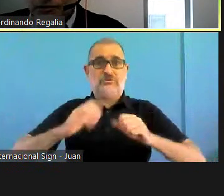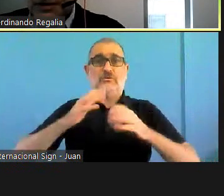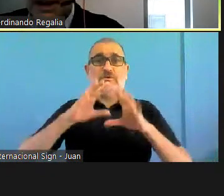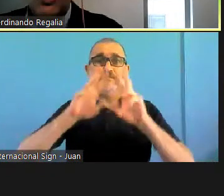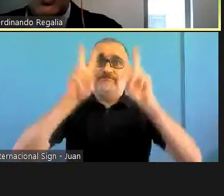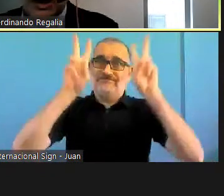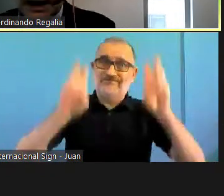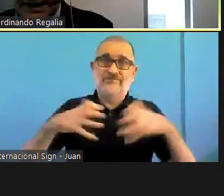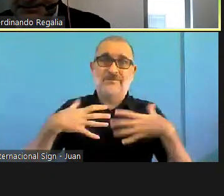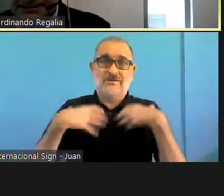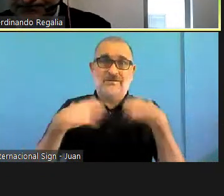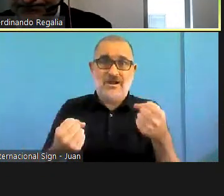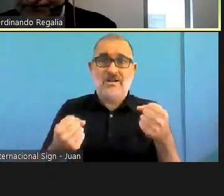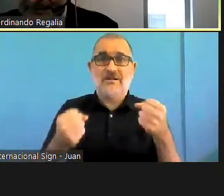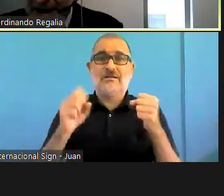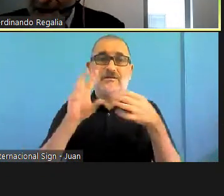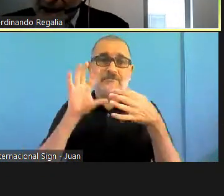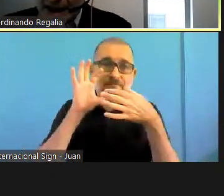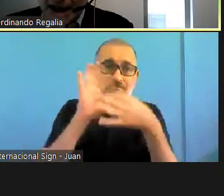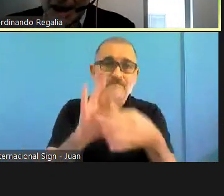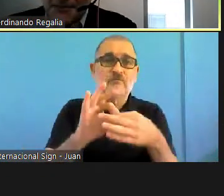What would that look like?